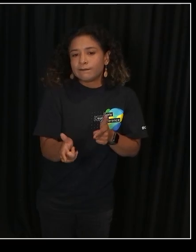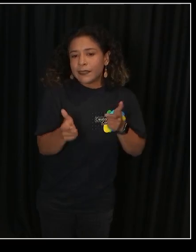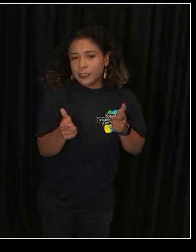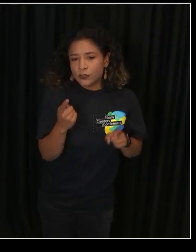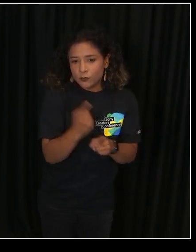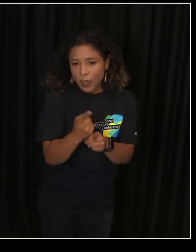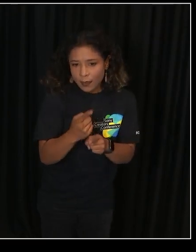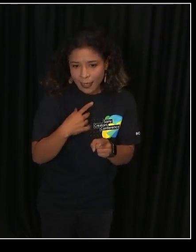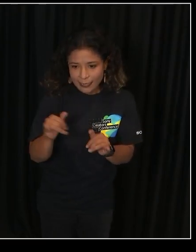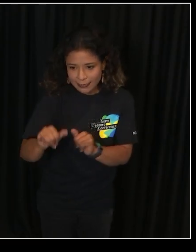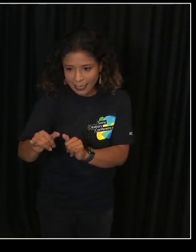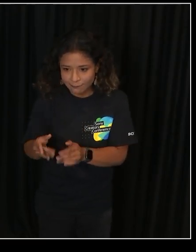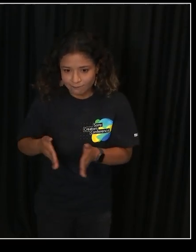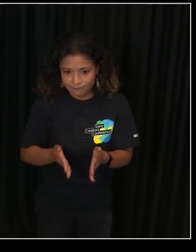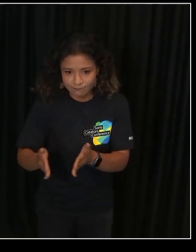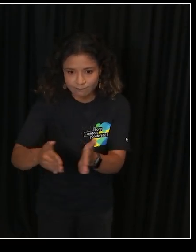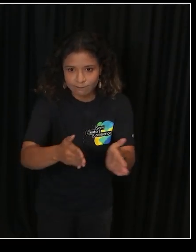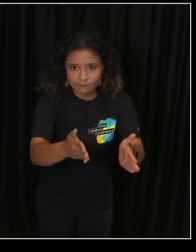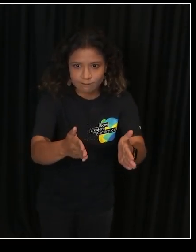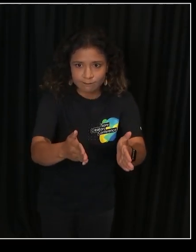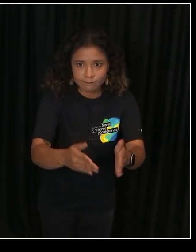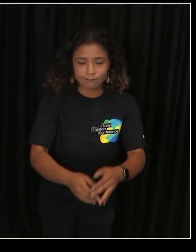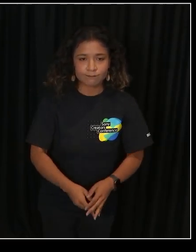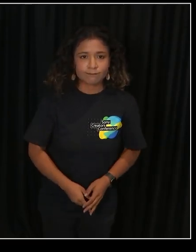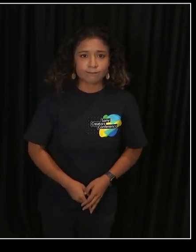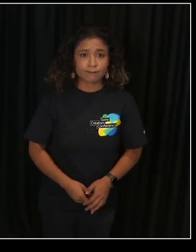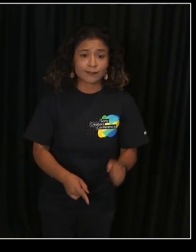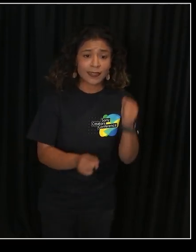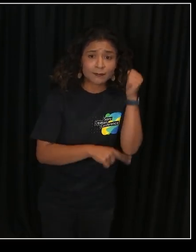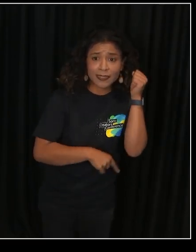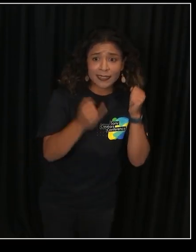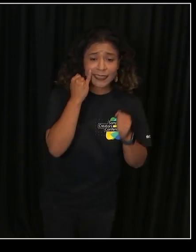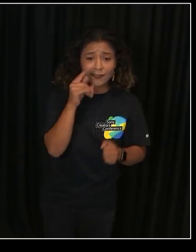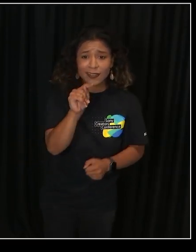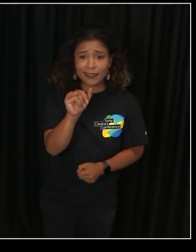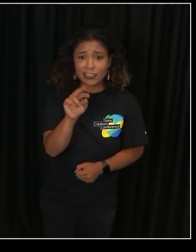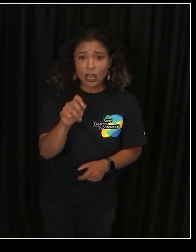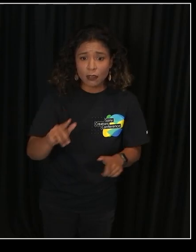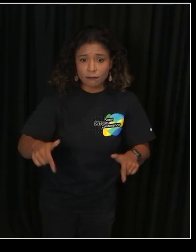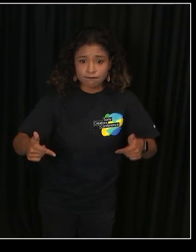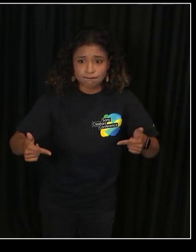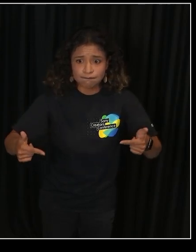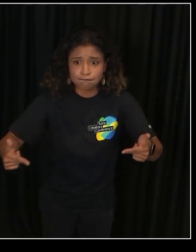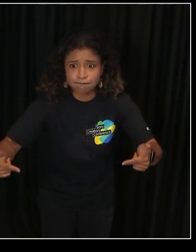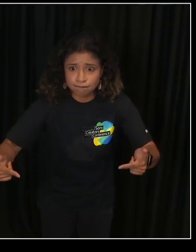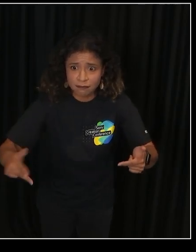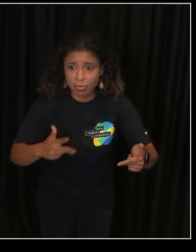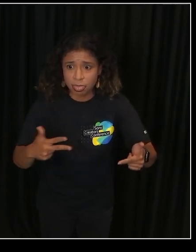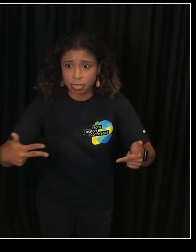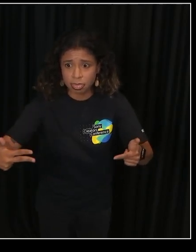It also gets penalties for if its tires are slipping, if it goes off course with more than two tires